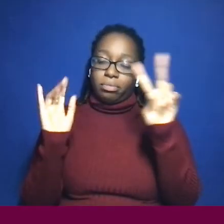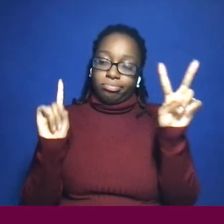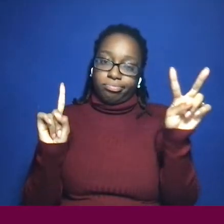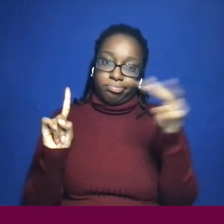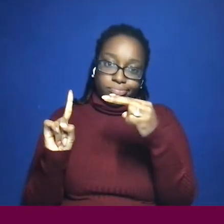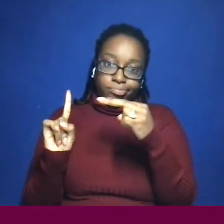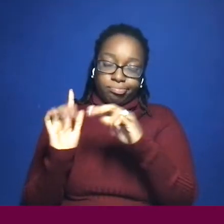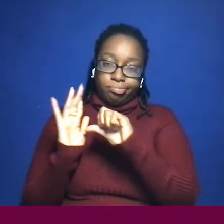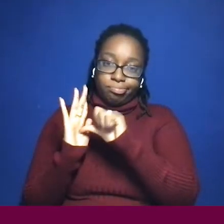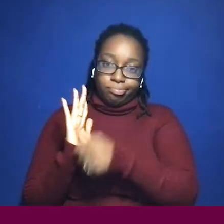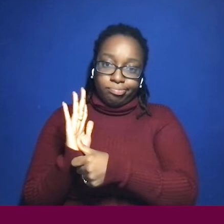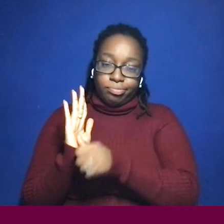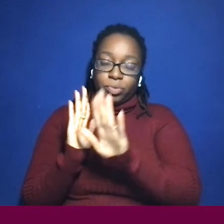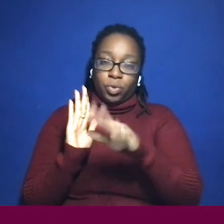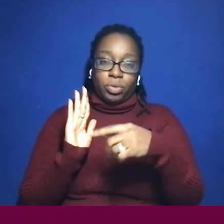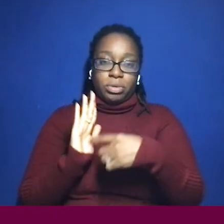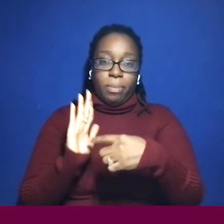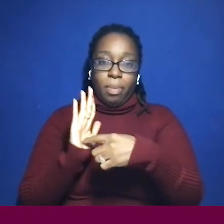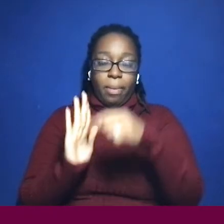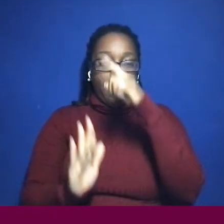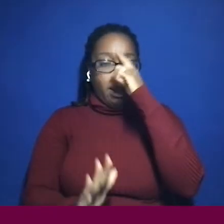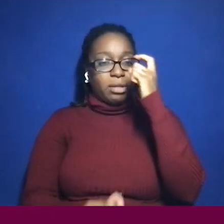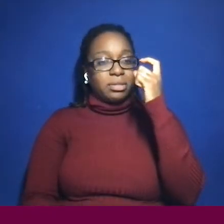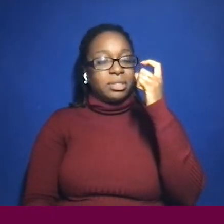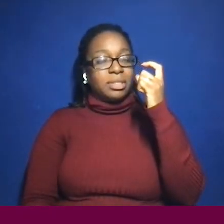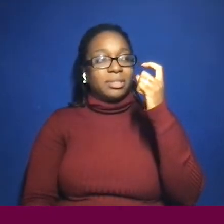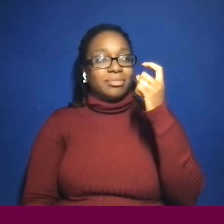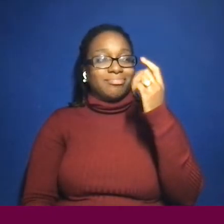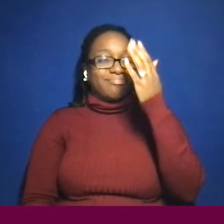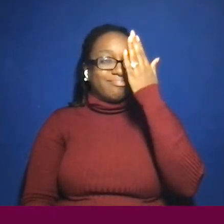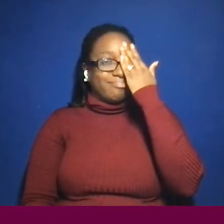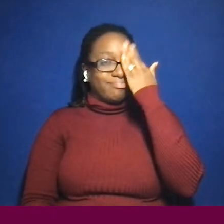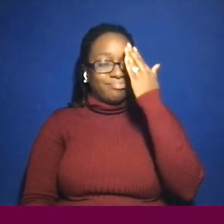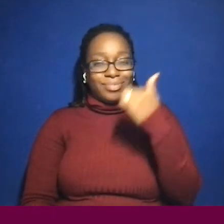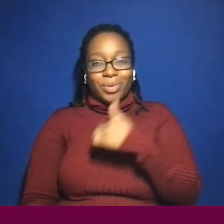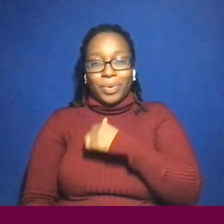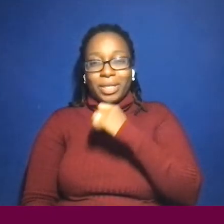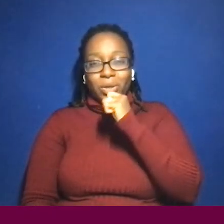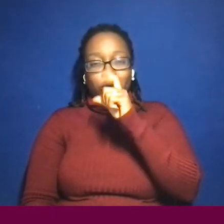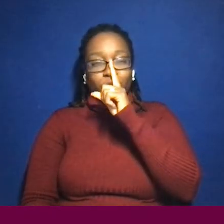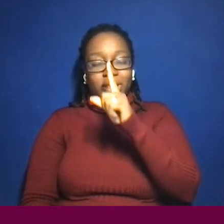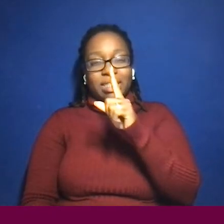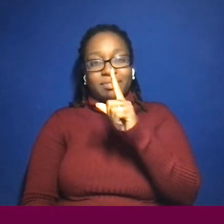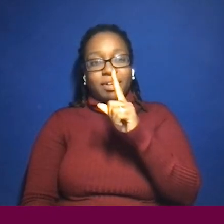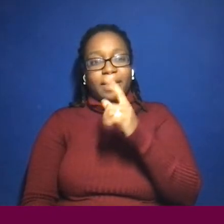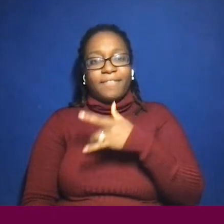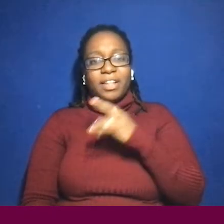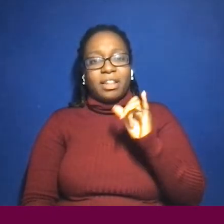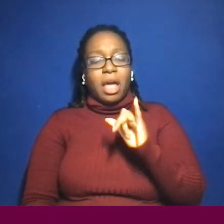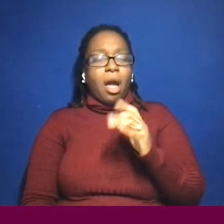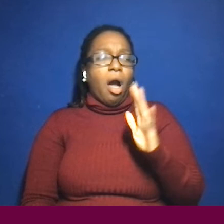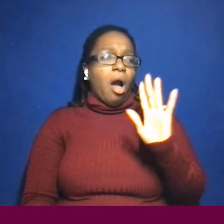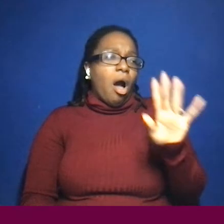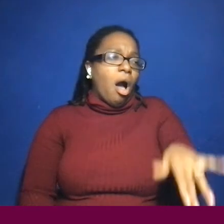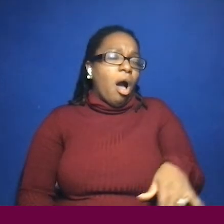the examples that you just gave because then we don't get mired in this, well, it can't change.